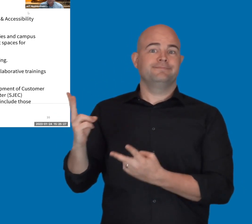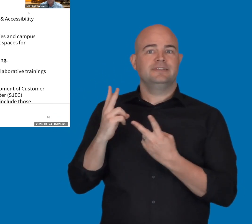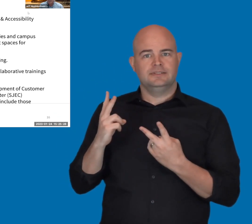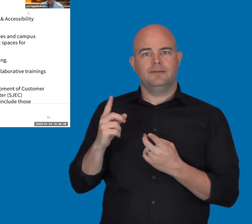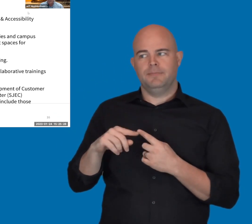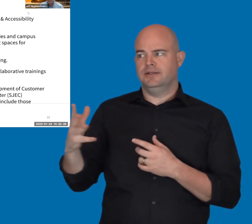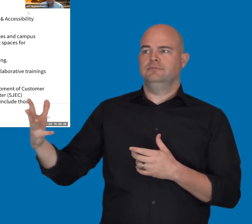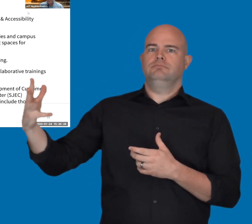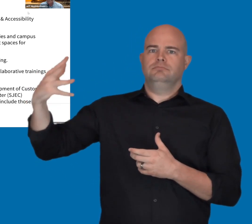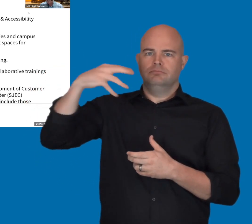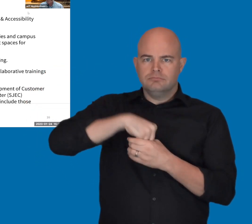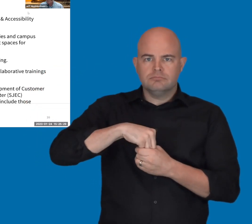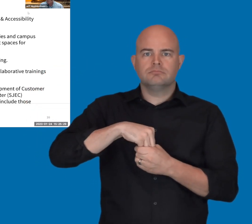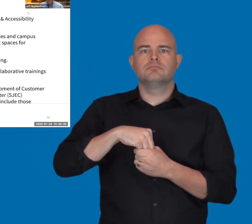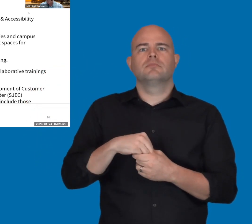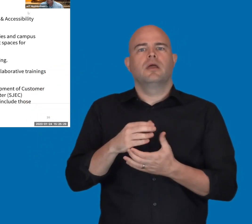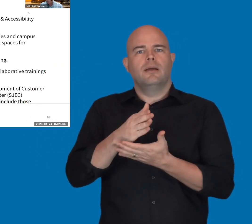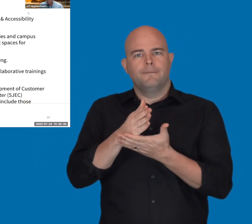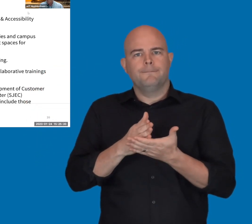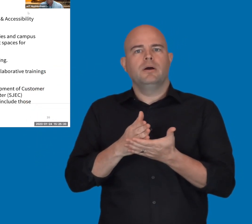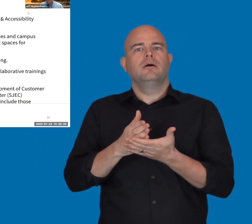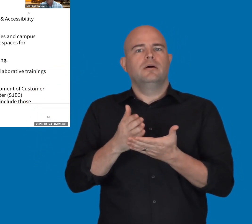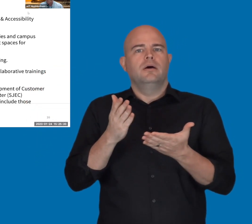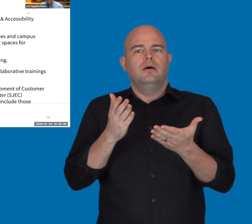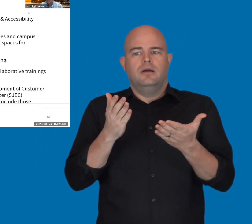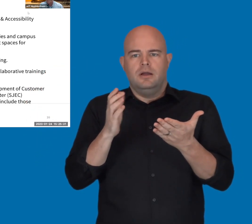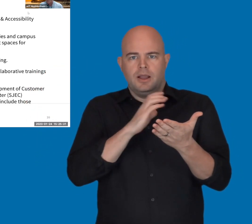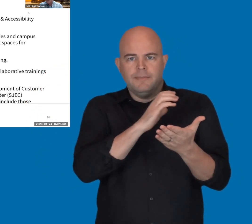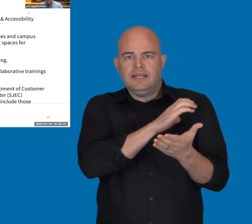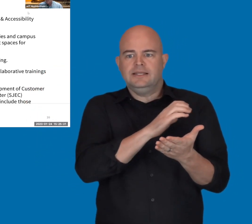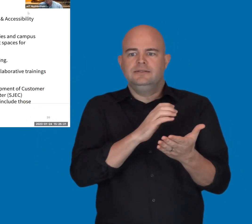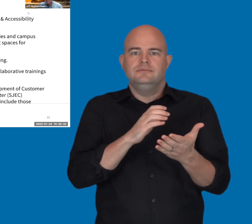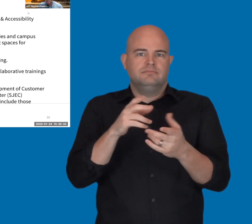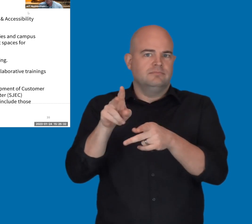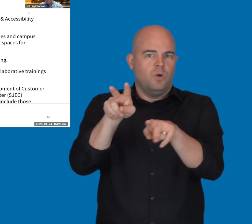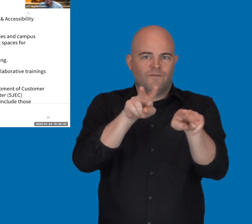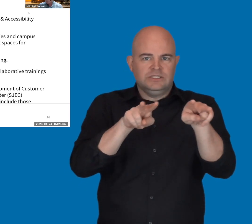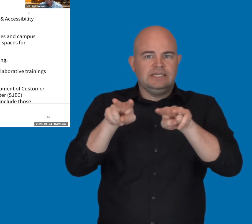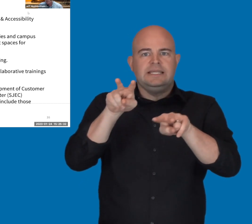but this position is placed organizationally